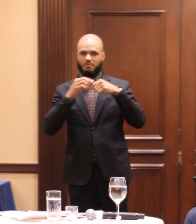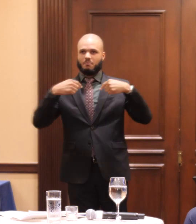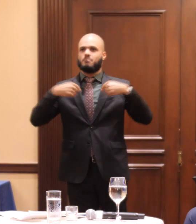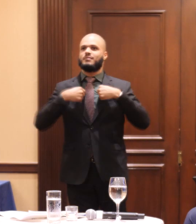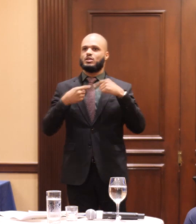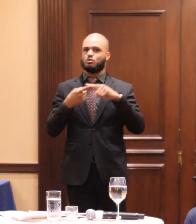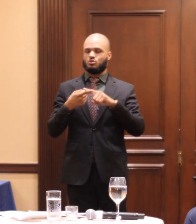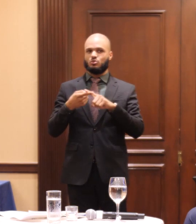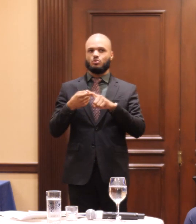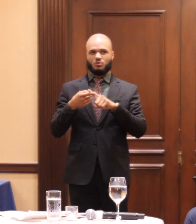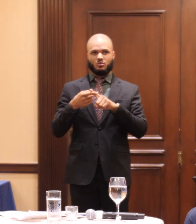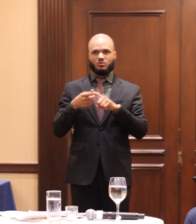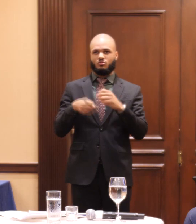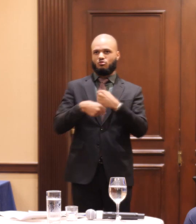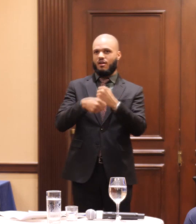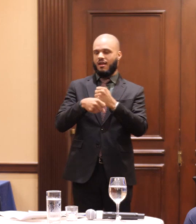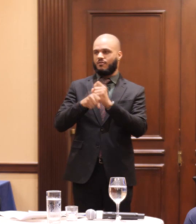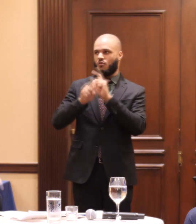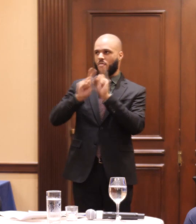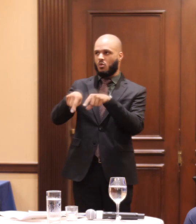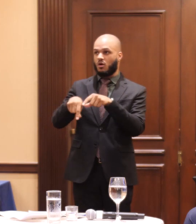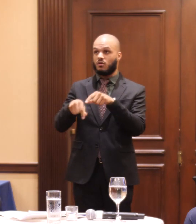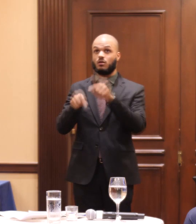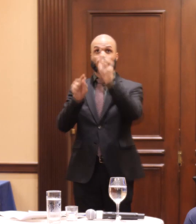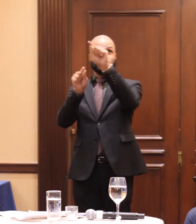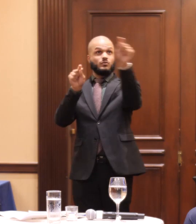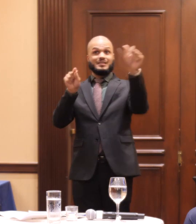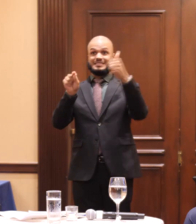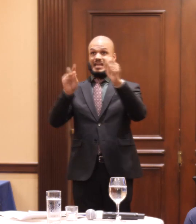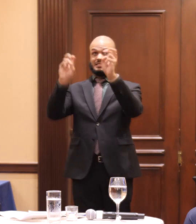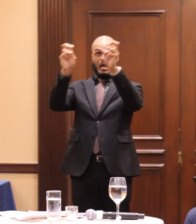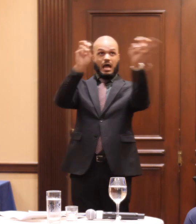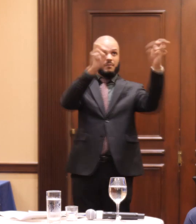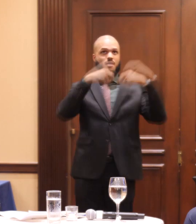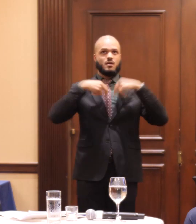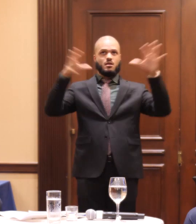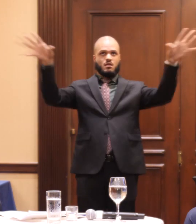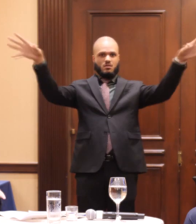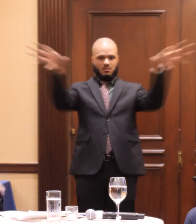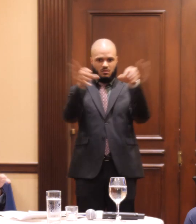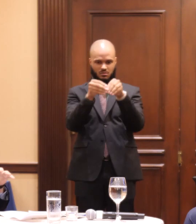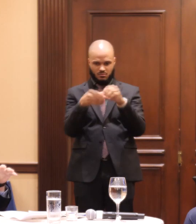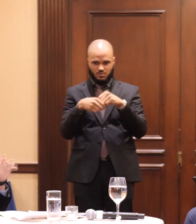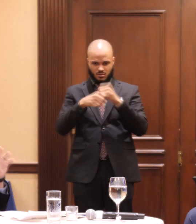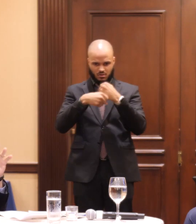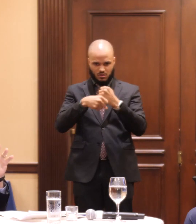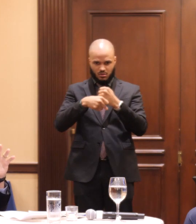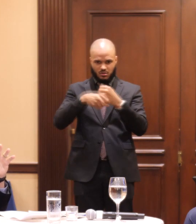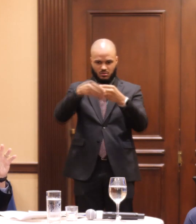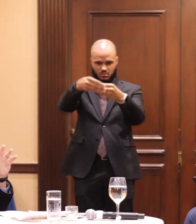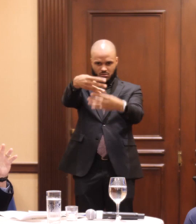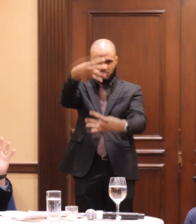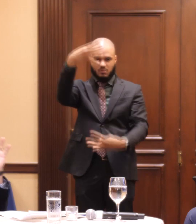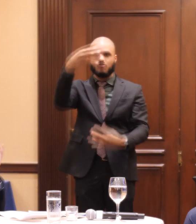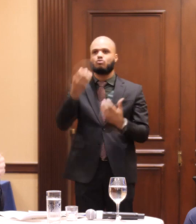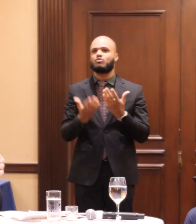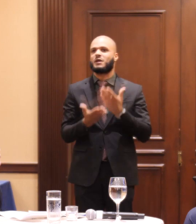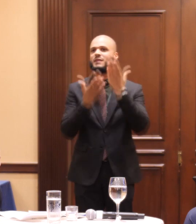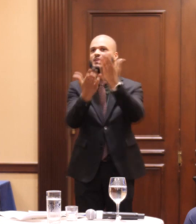and I took those 10 topic papers and I boiled them down into recommendations and we produced